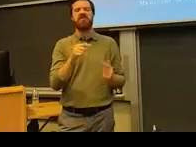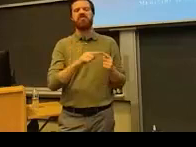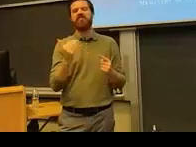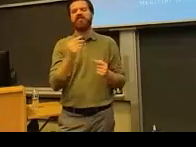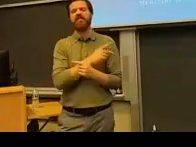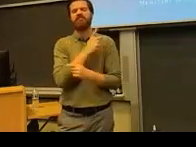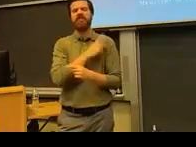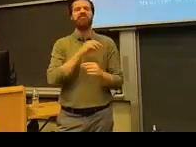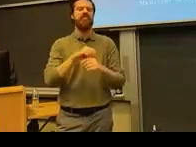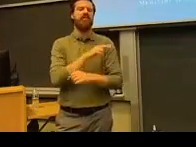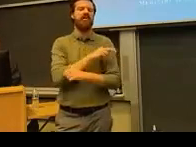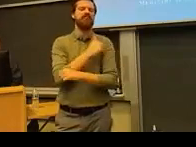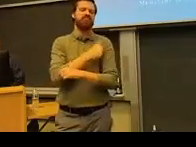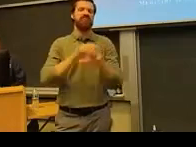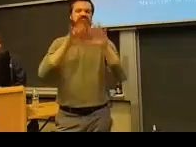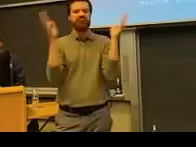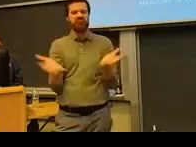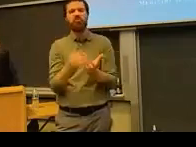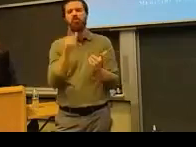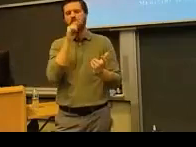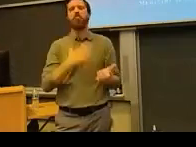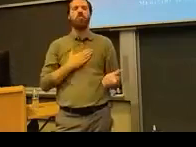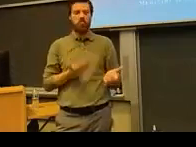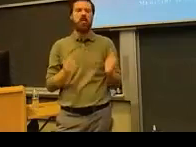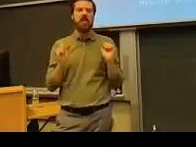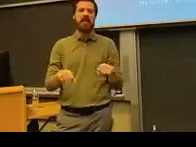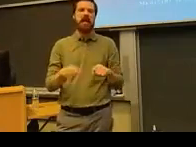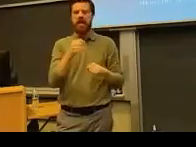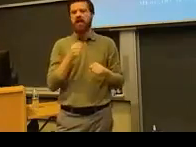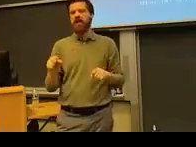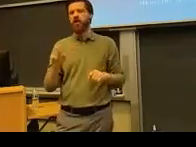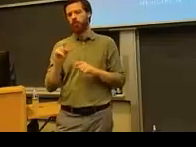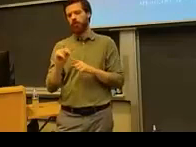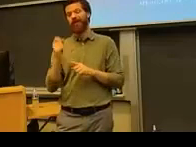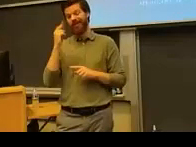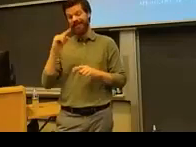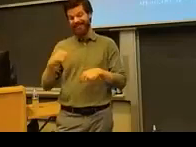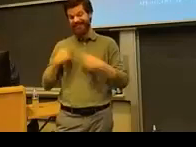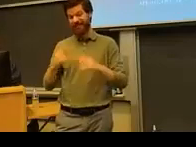at any given time that would be eligible for the unit although since opening uh that's not always